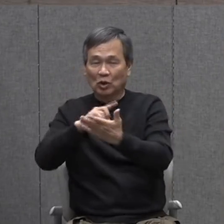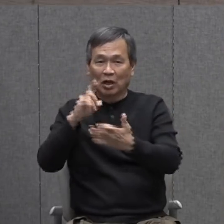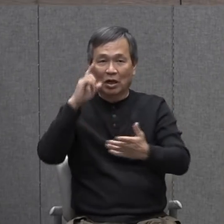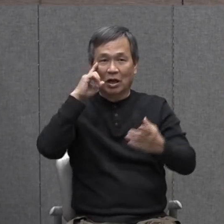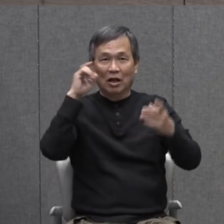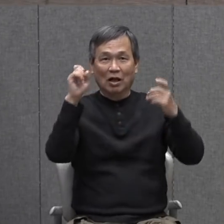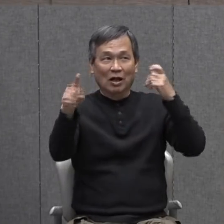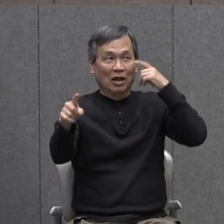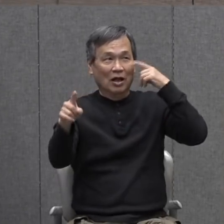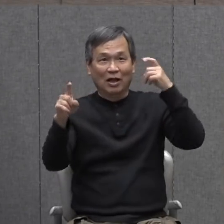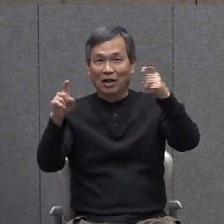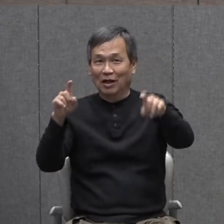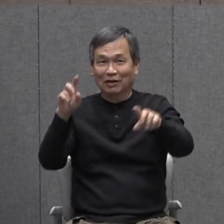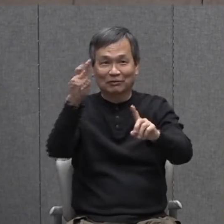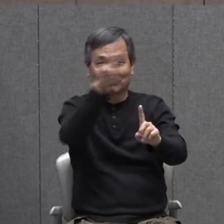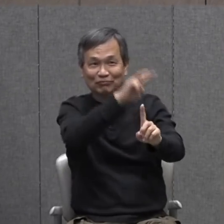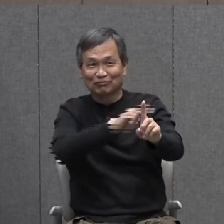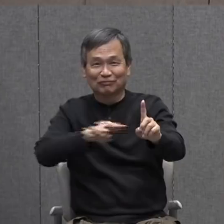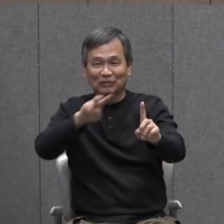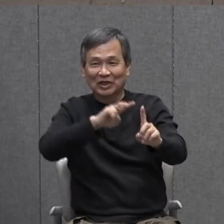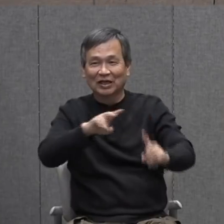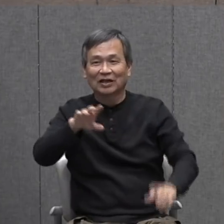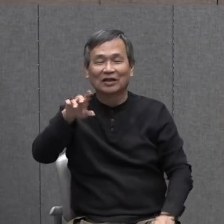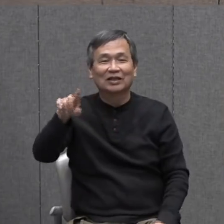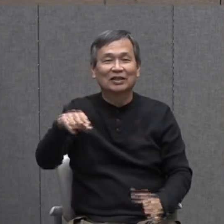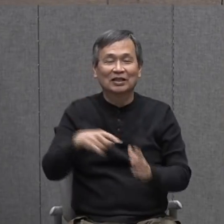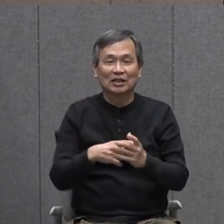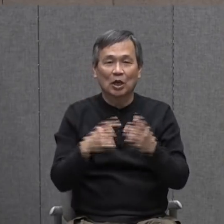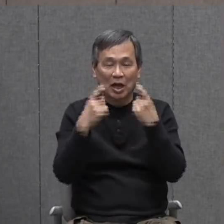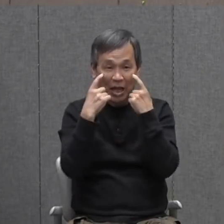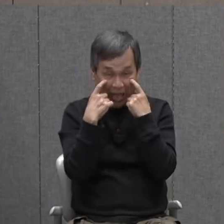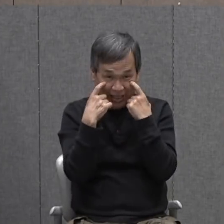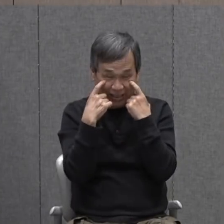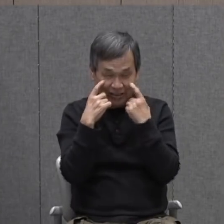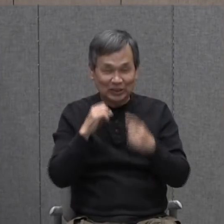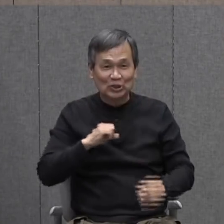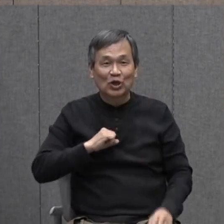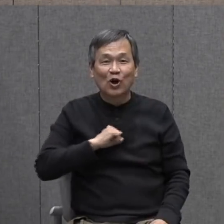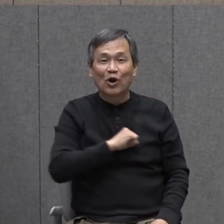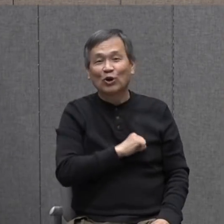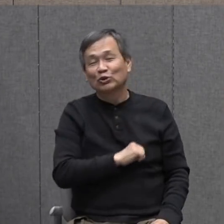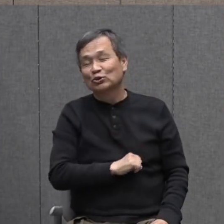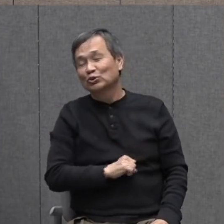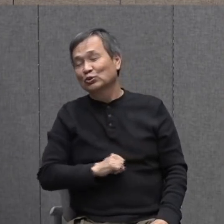I don't want you to forget that this is a superpower. Your power of observation helps you